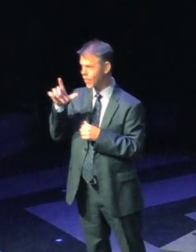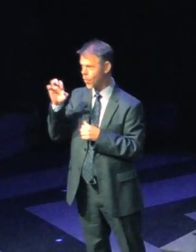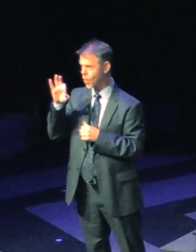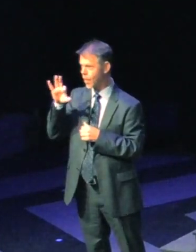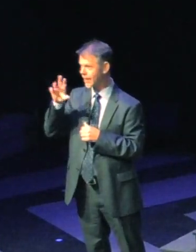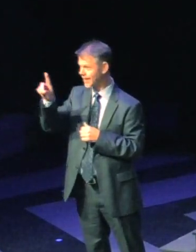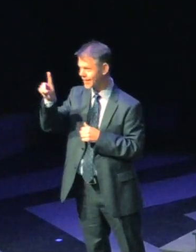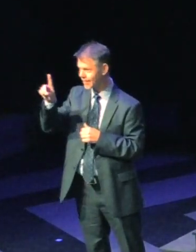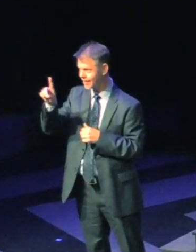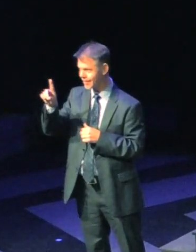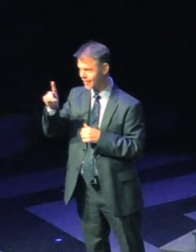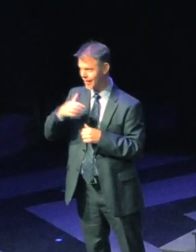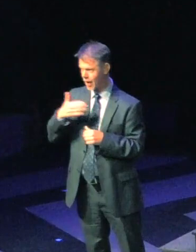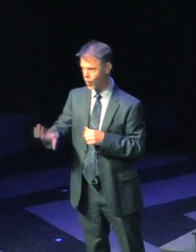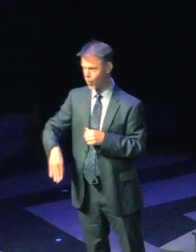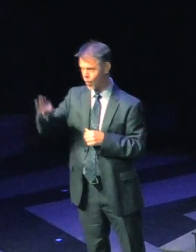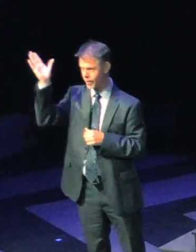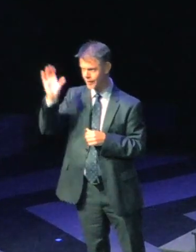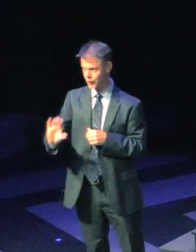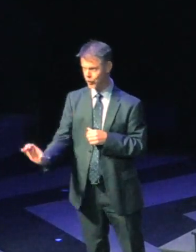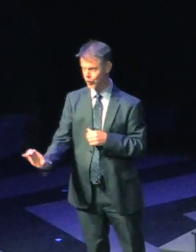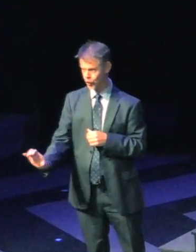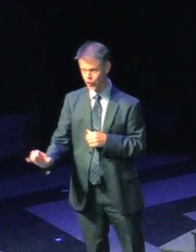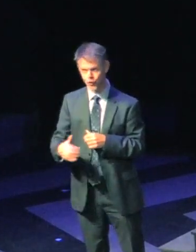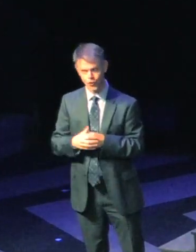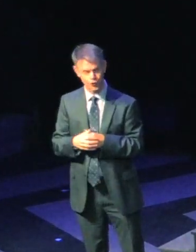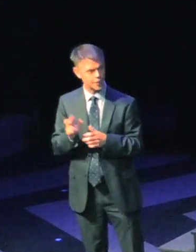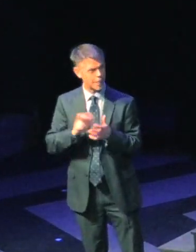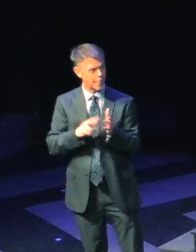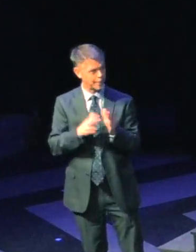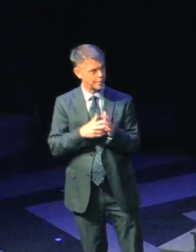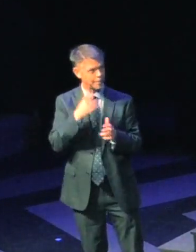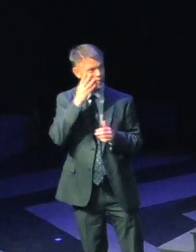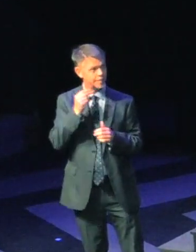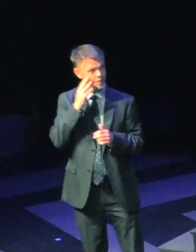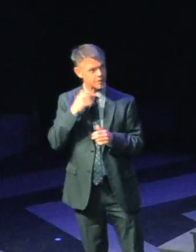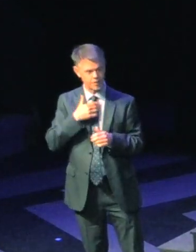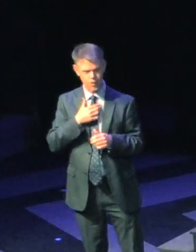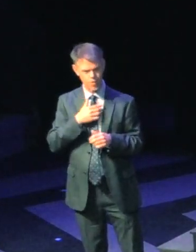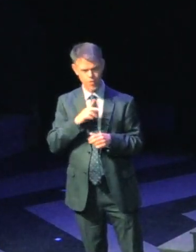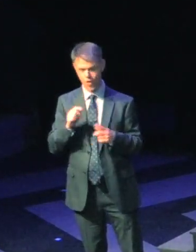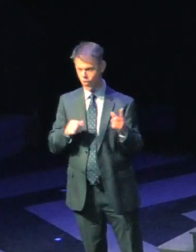we never had those type of relationships so when he stopped I asked him why did he stop me. I was